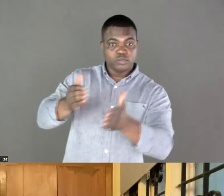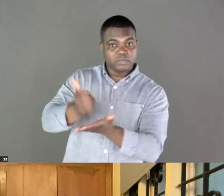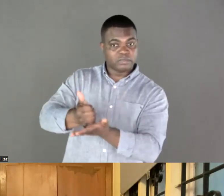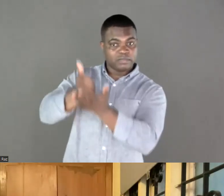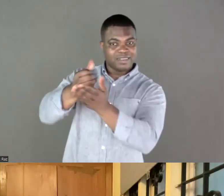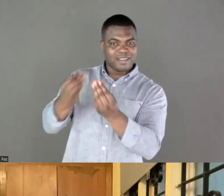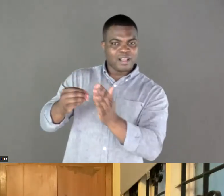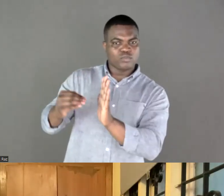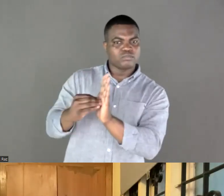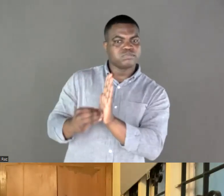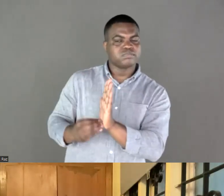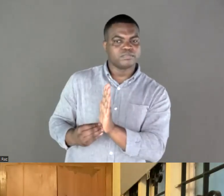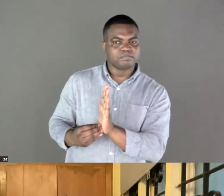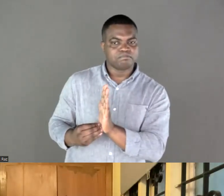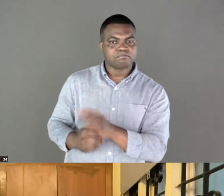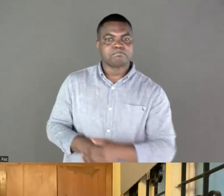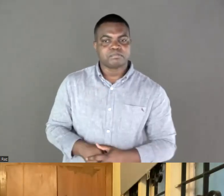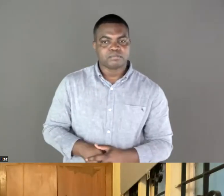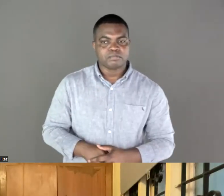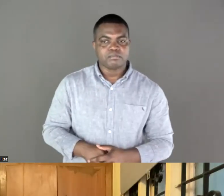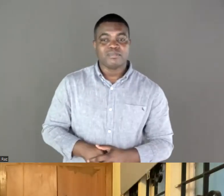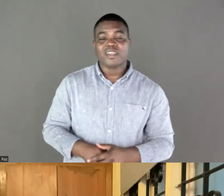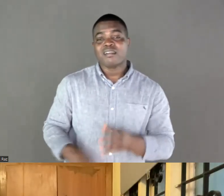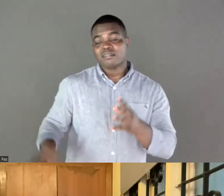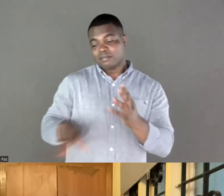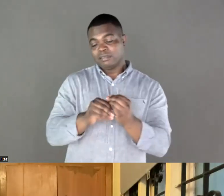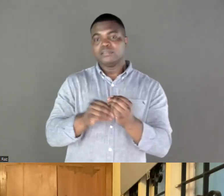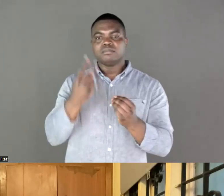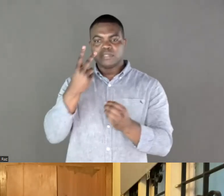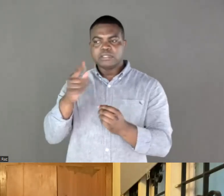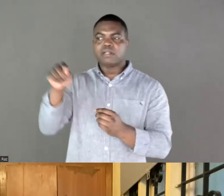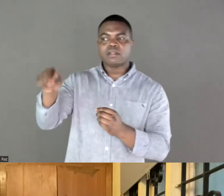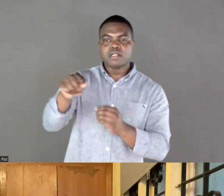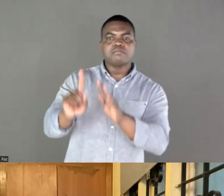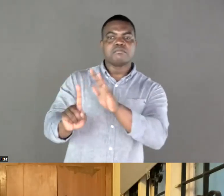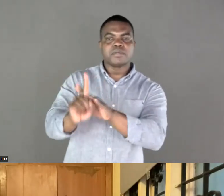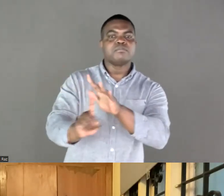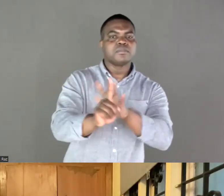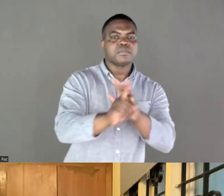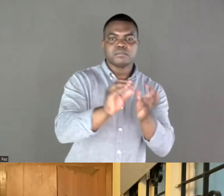which involve either as well as a chai and CBM International. And one of the expected results